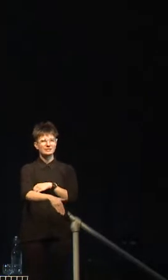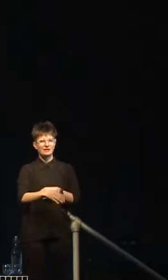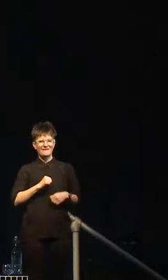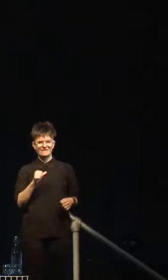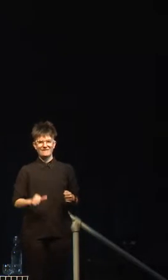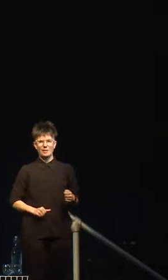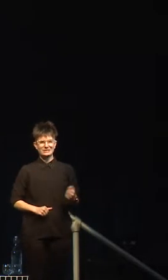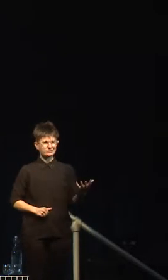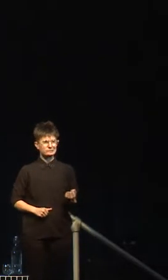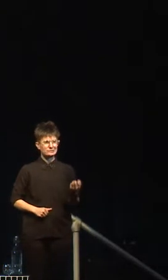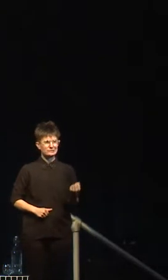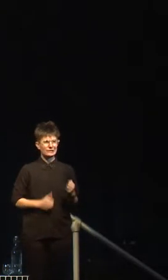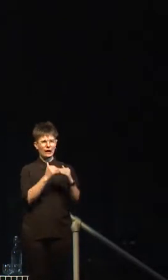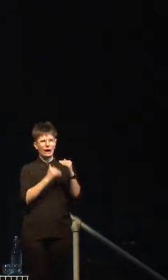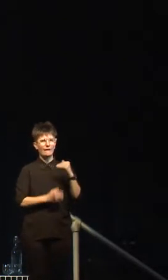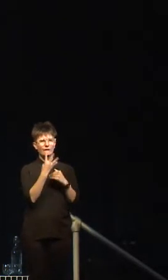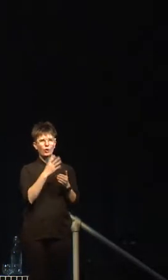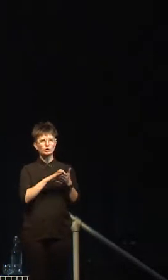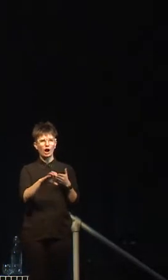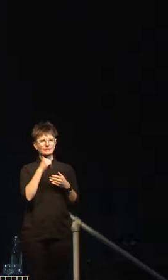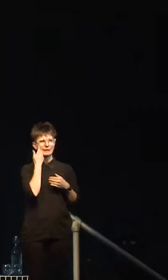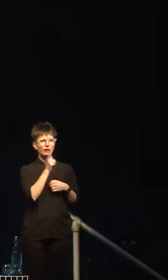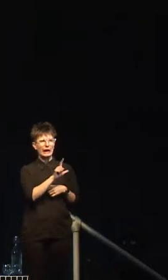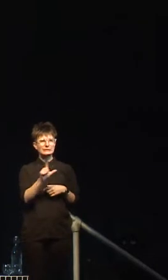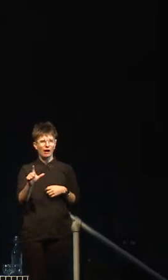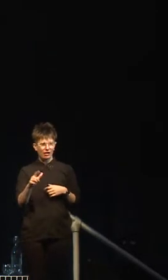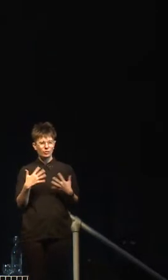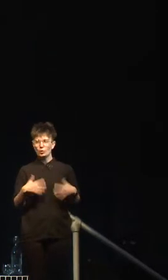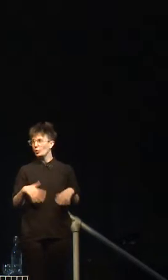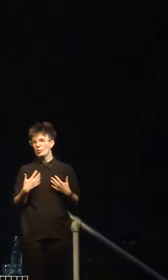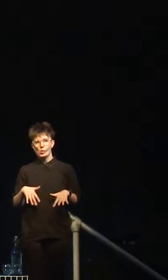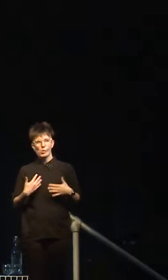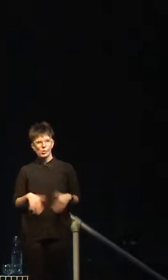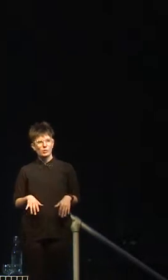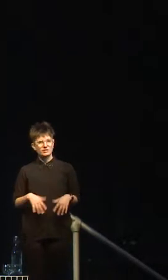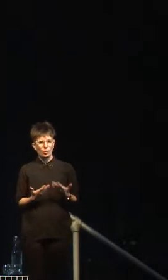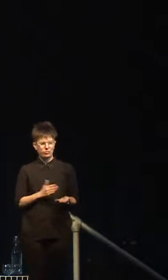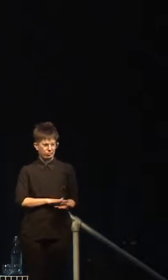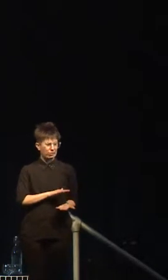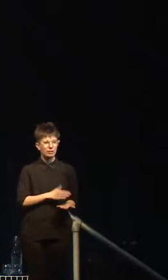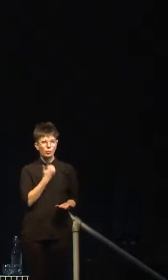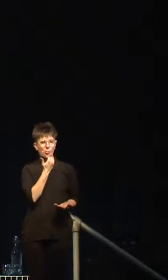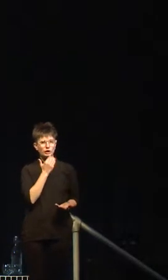litre for their milk at the farm gate price. You actually saw at that point a lot of them